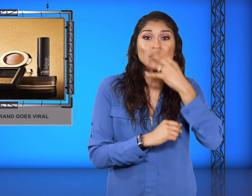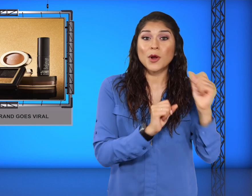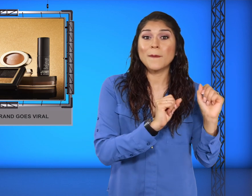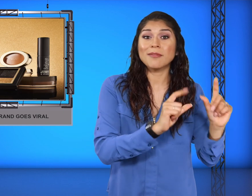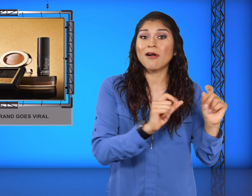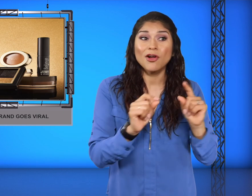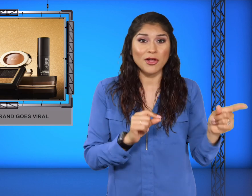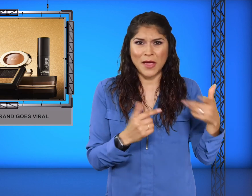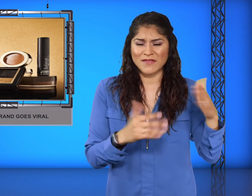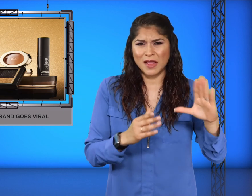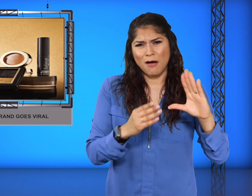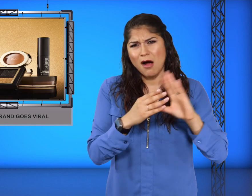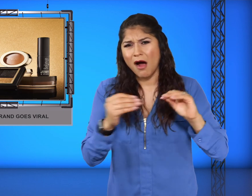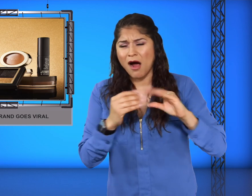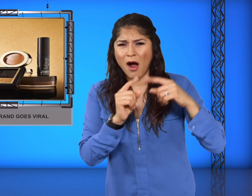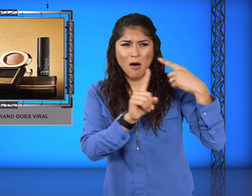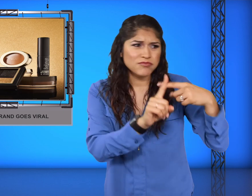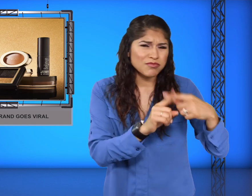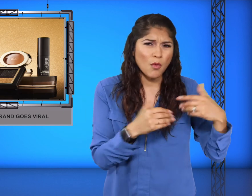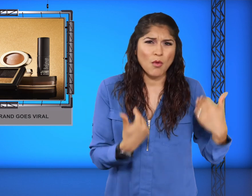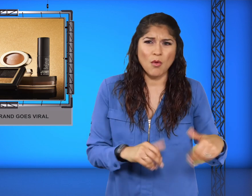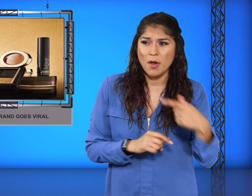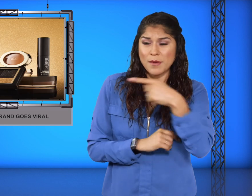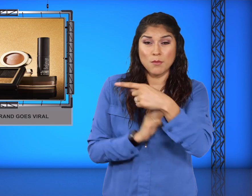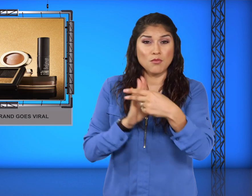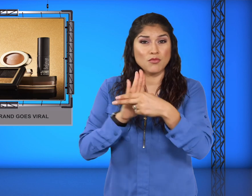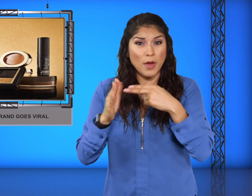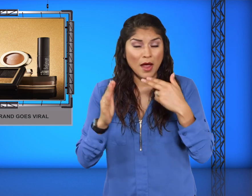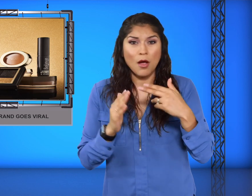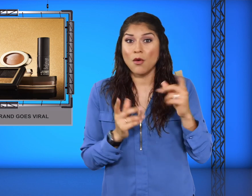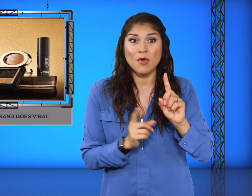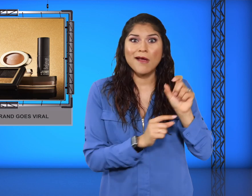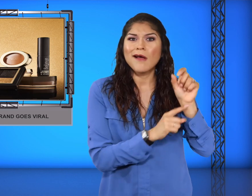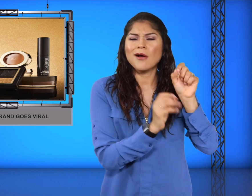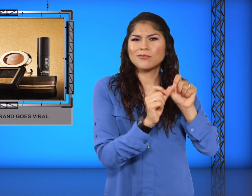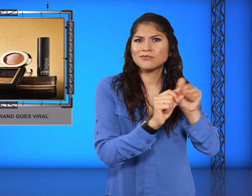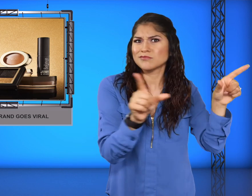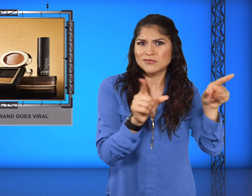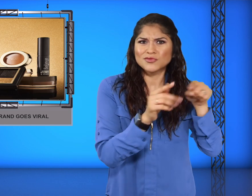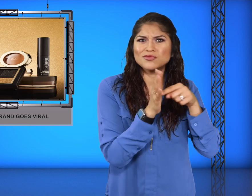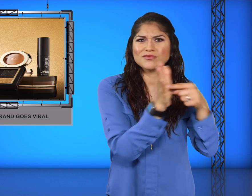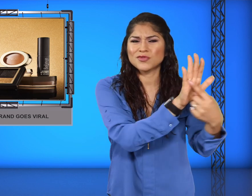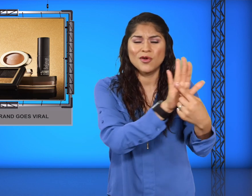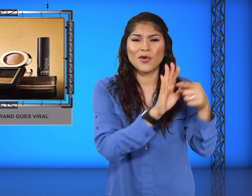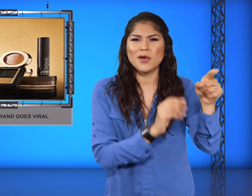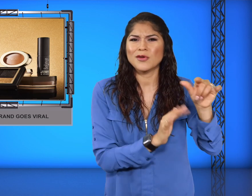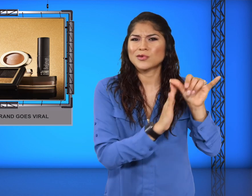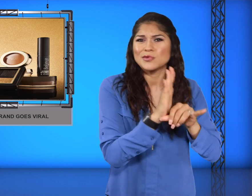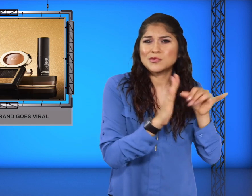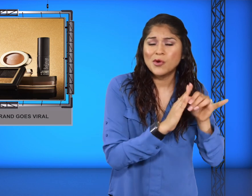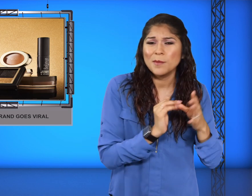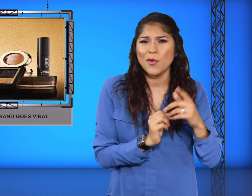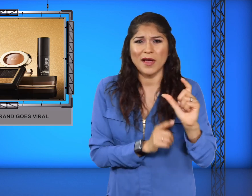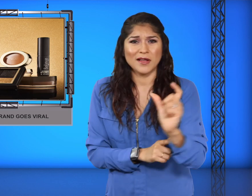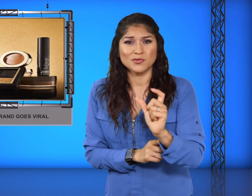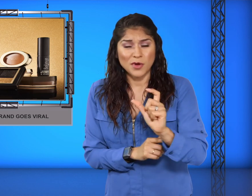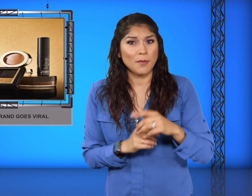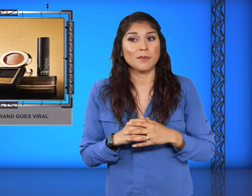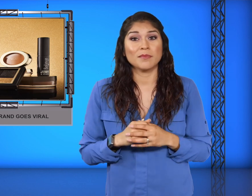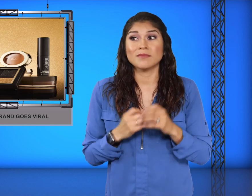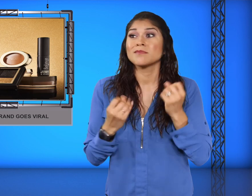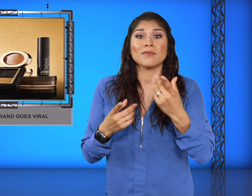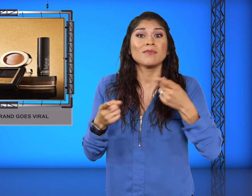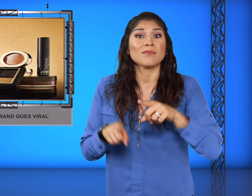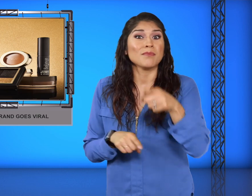Beauty bloggers are talking about the brand on places like YouTube and Instagram.